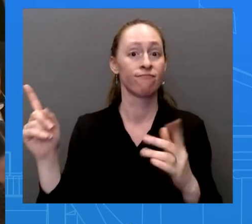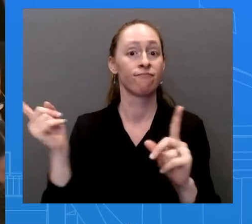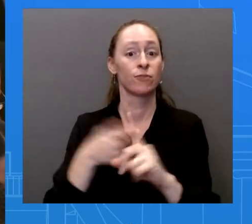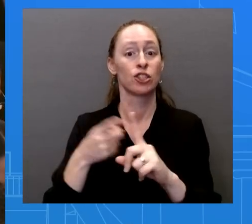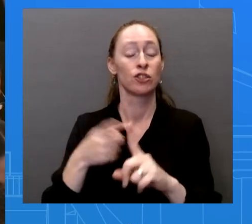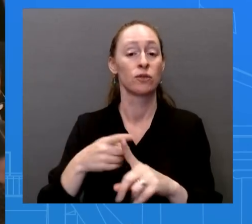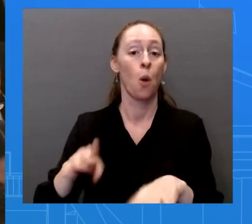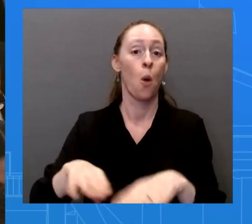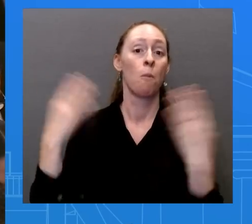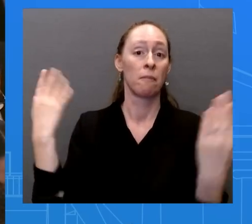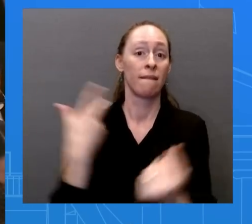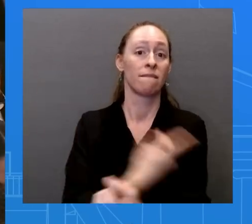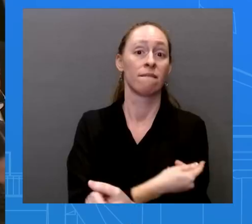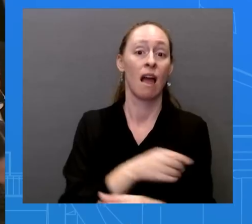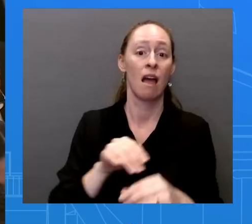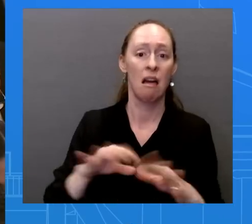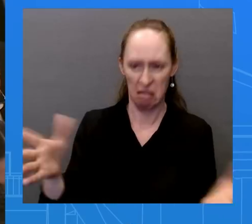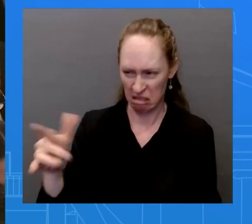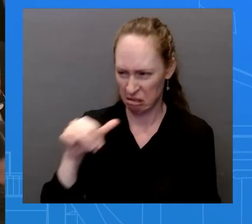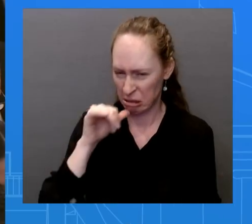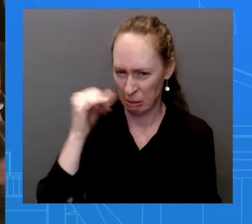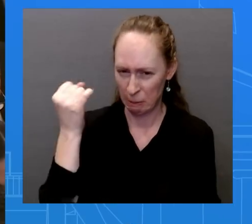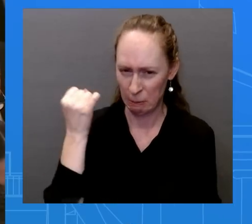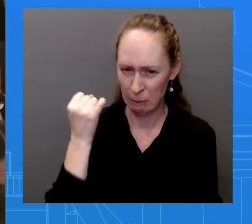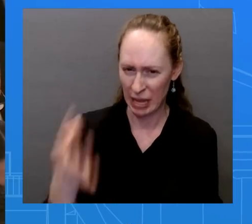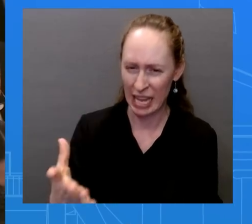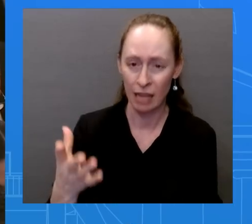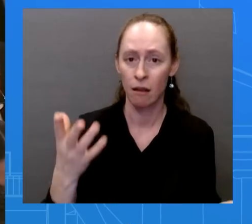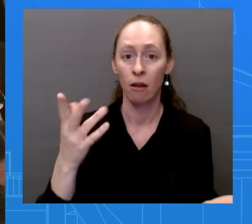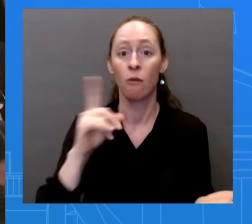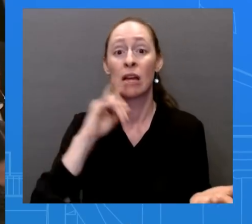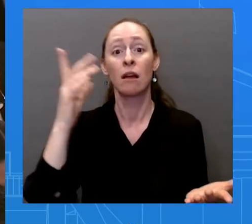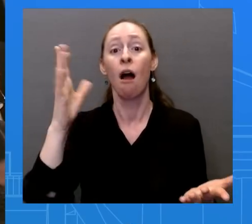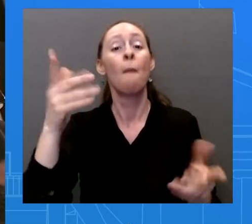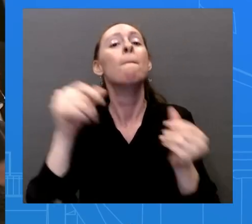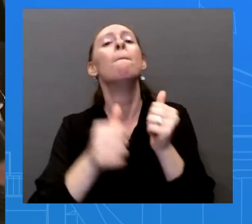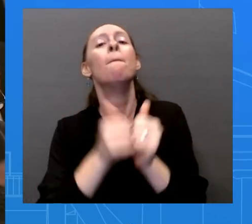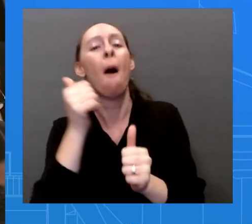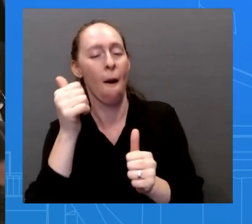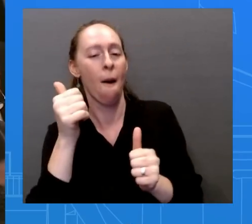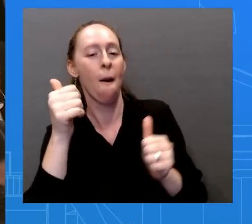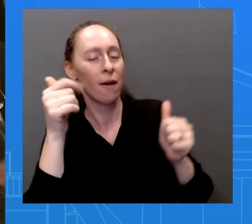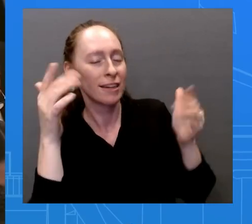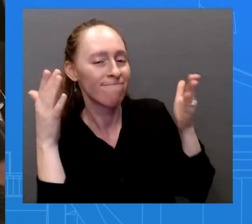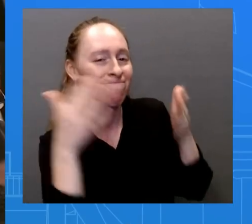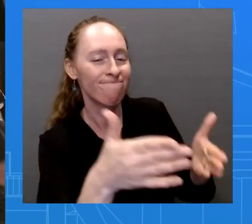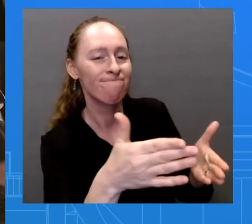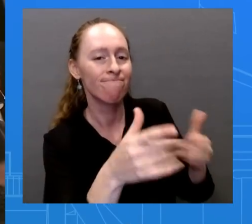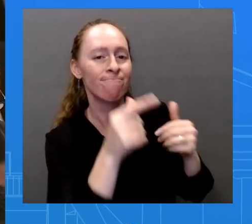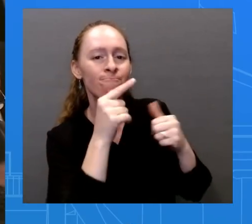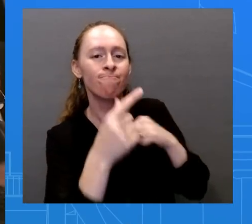for this booster shot for minorities, low income? And also, speaking of the positives of the booster shot,